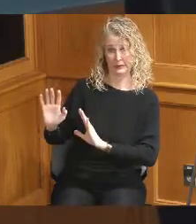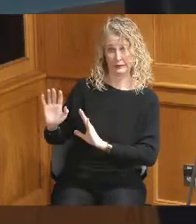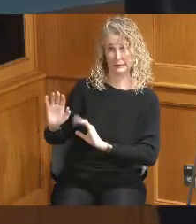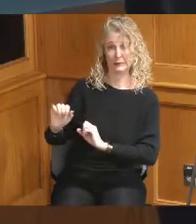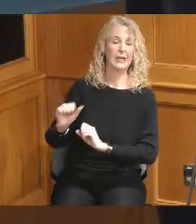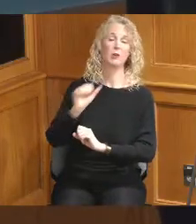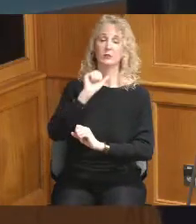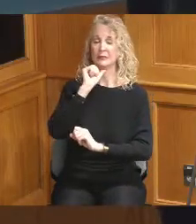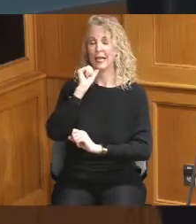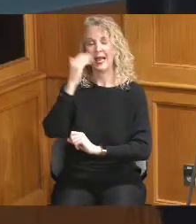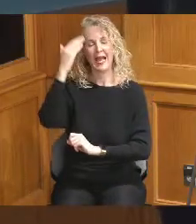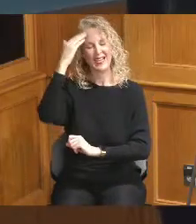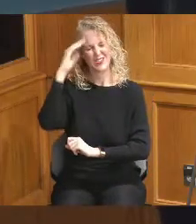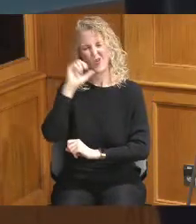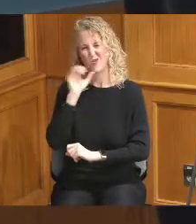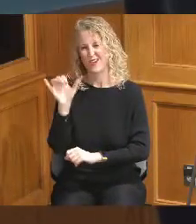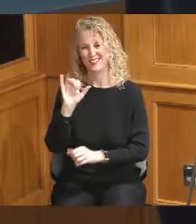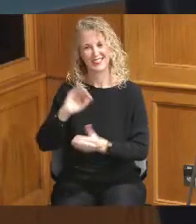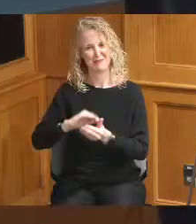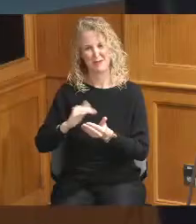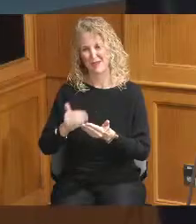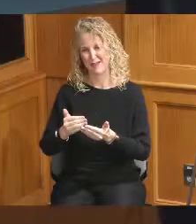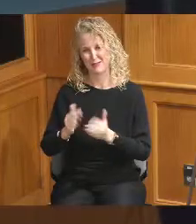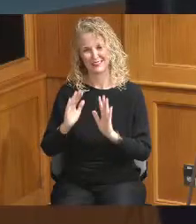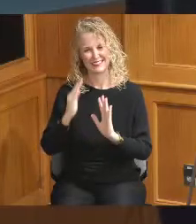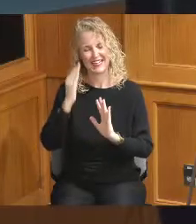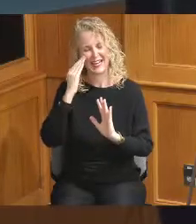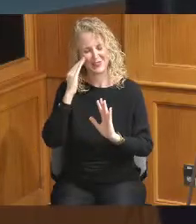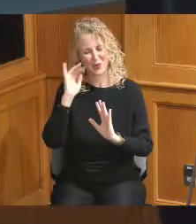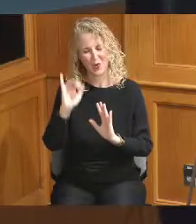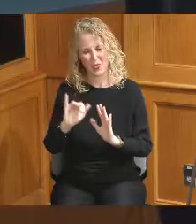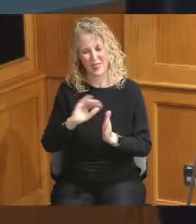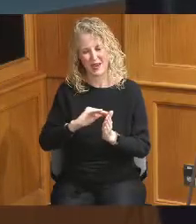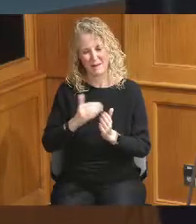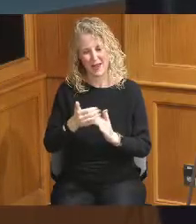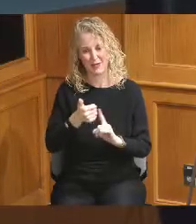we were able to do during ARPA obviously because that was a significant amount but something that's